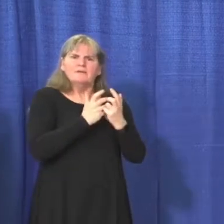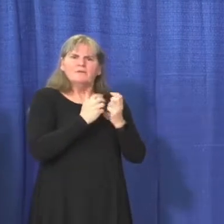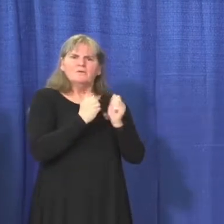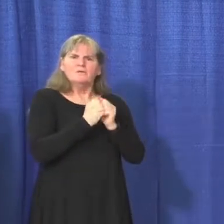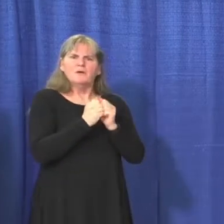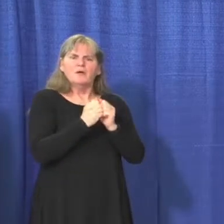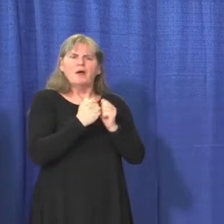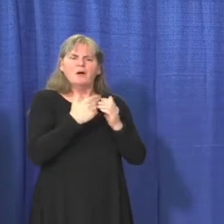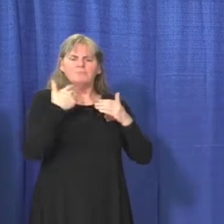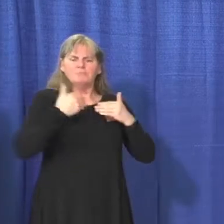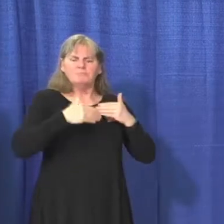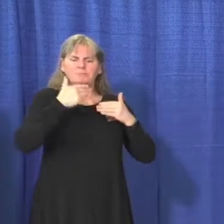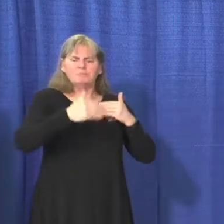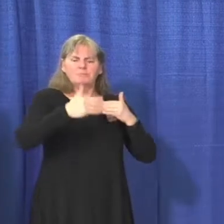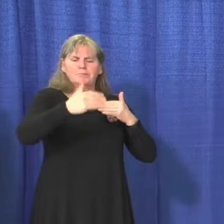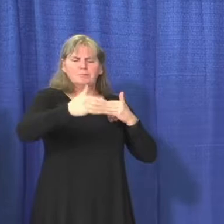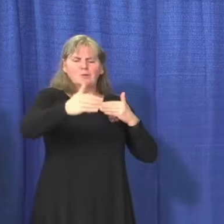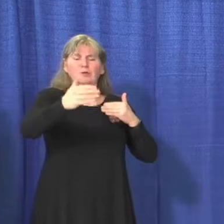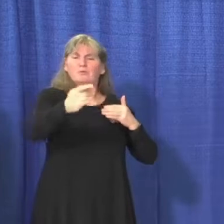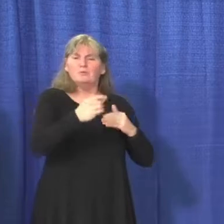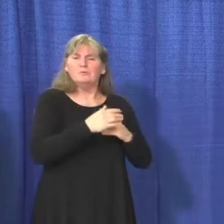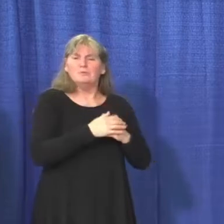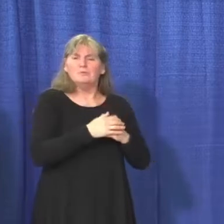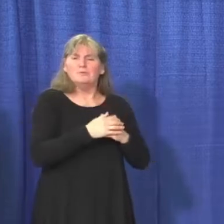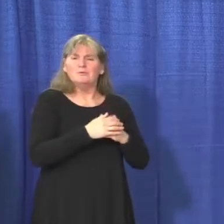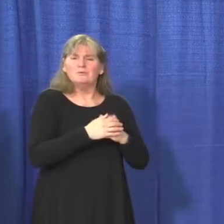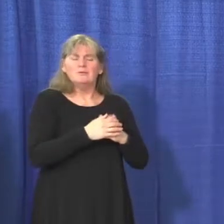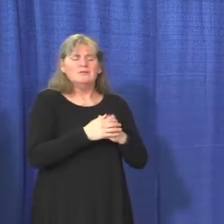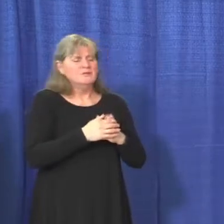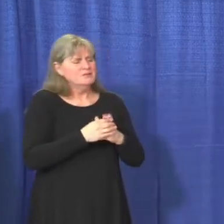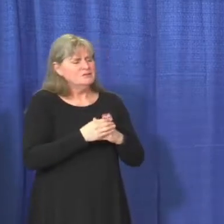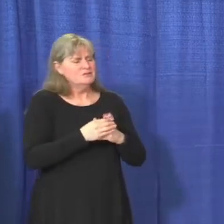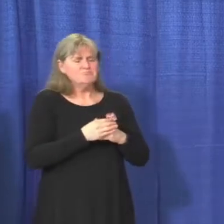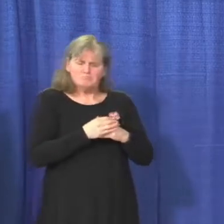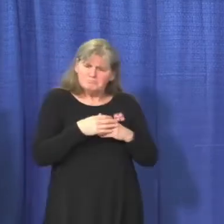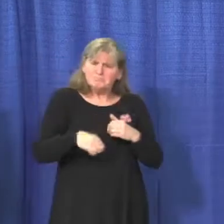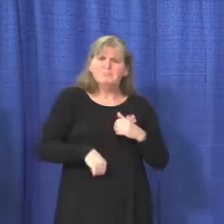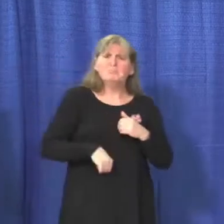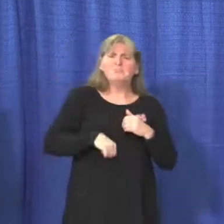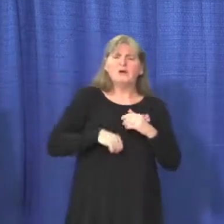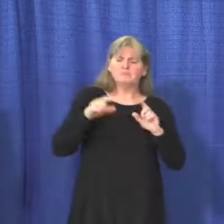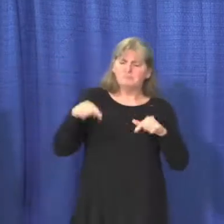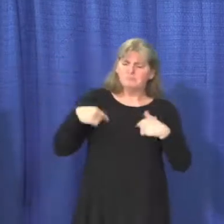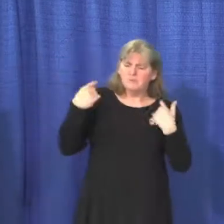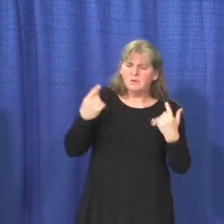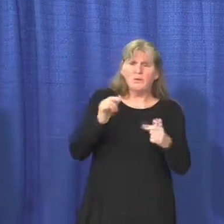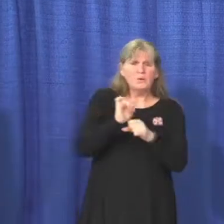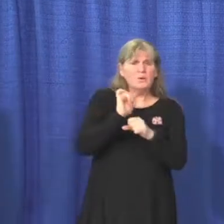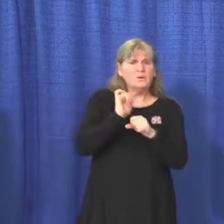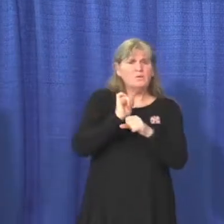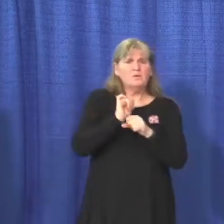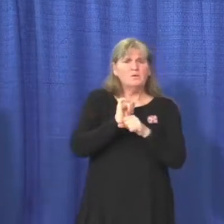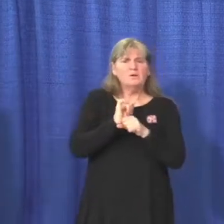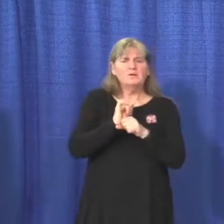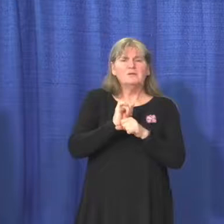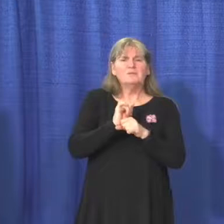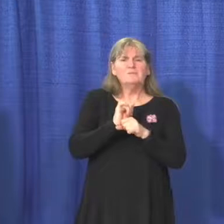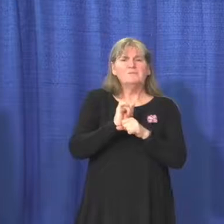we need to go as a territory. I'm really proud of all the work, it's not a Yukon government plan its a Yukon